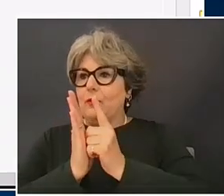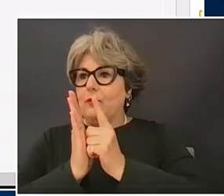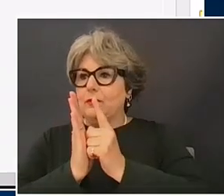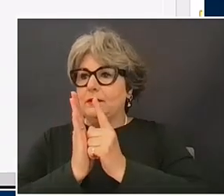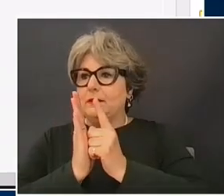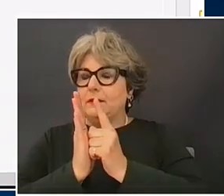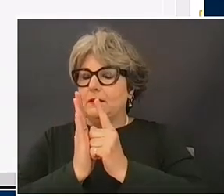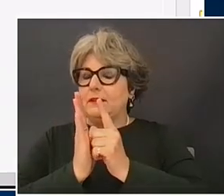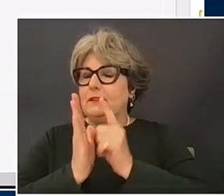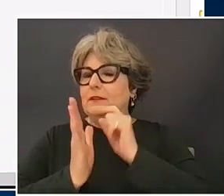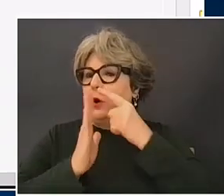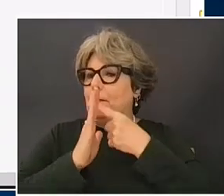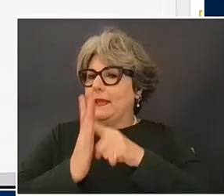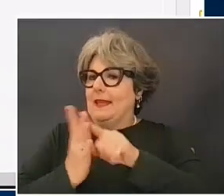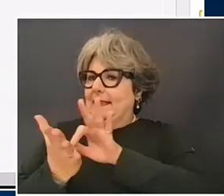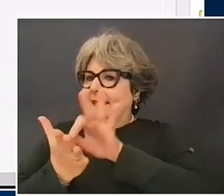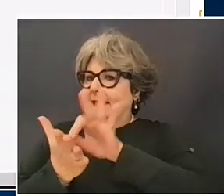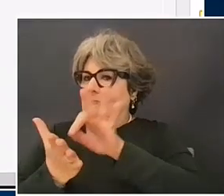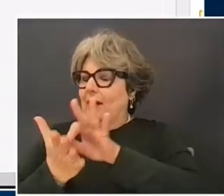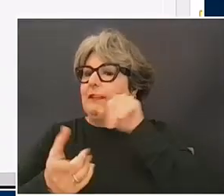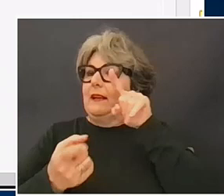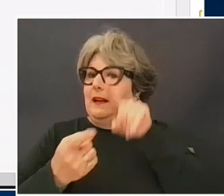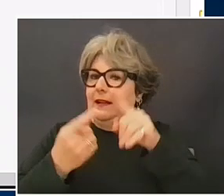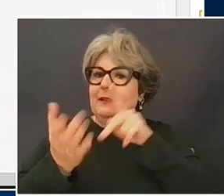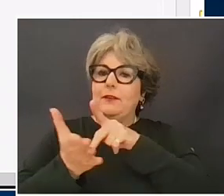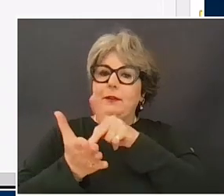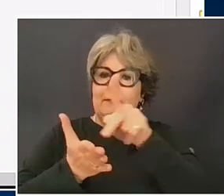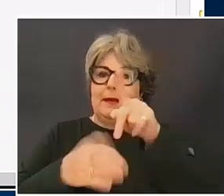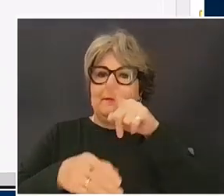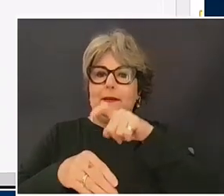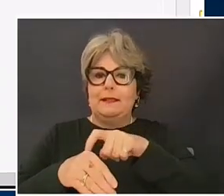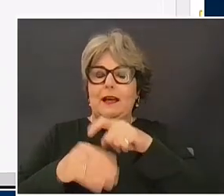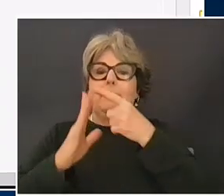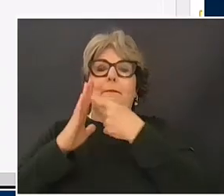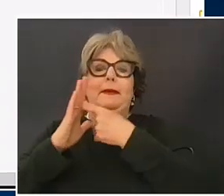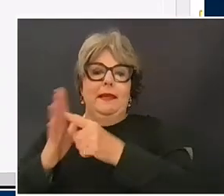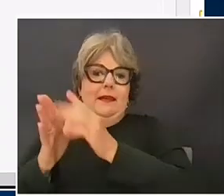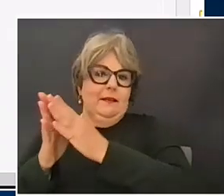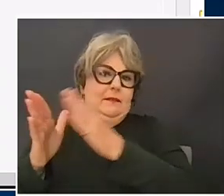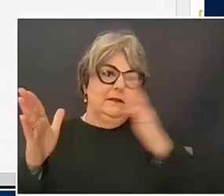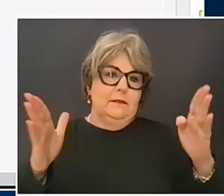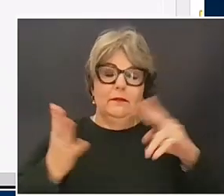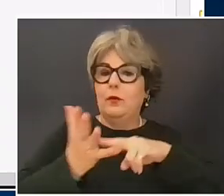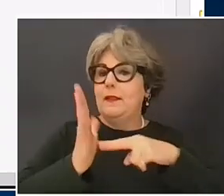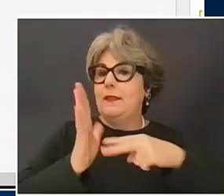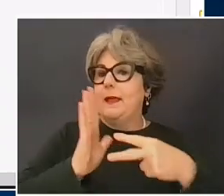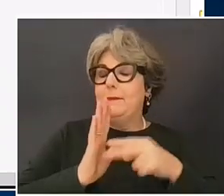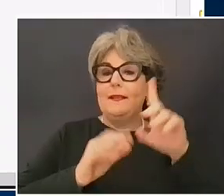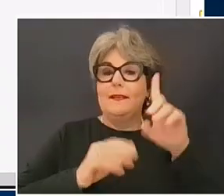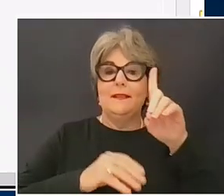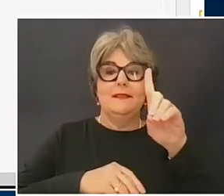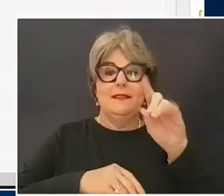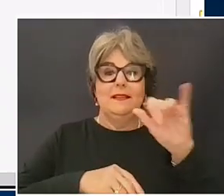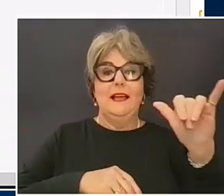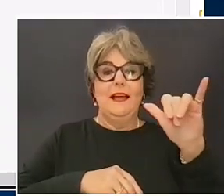counting until the payment period actually begins. Which is to say, the day that the student successfully completes all of the